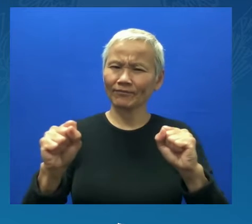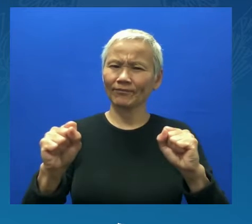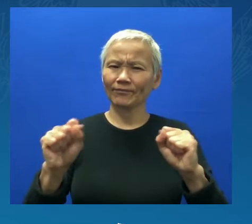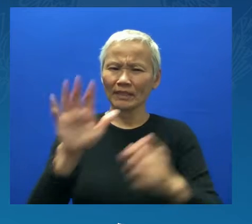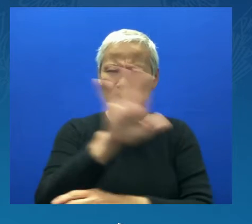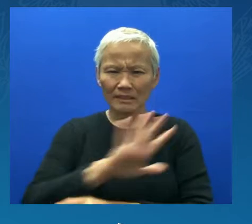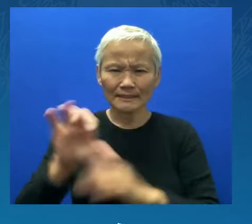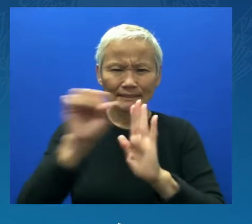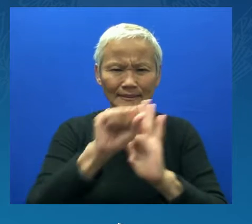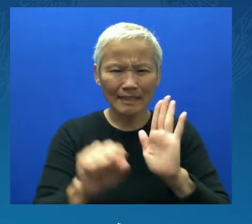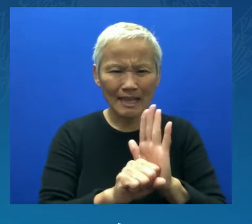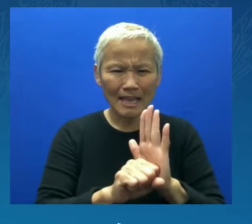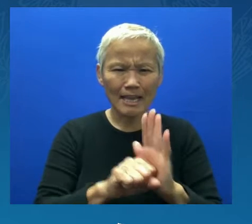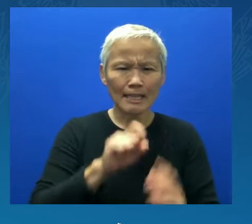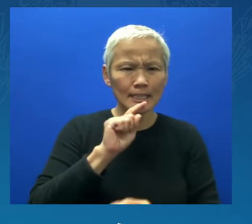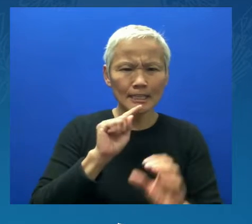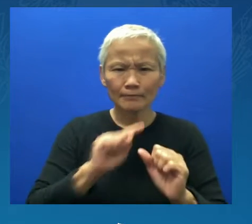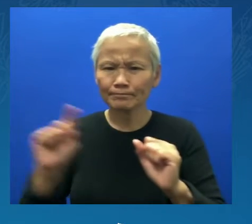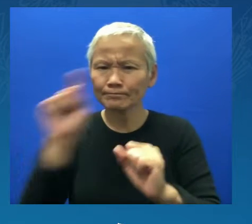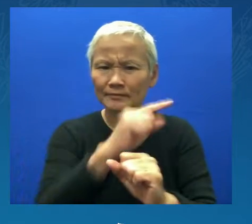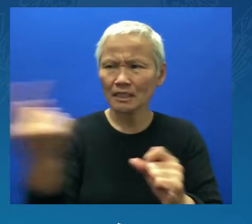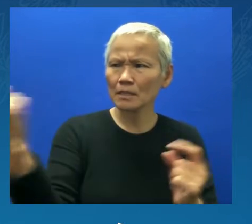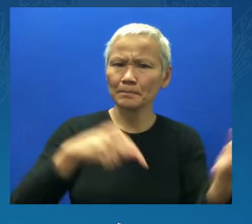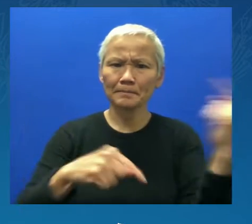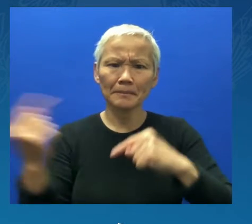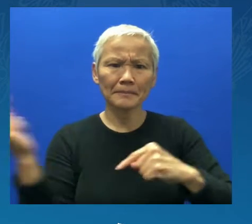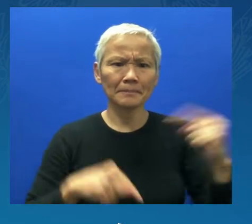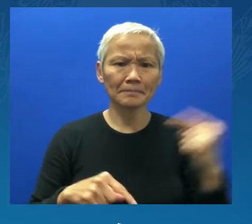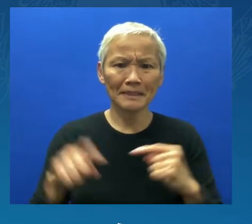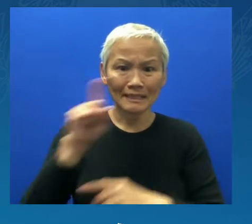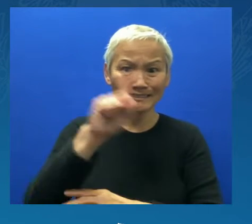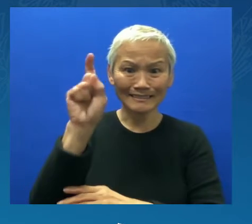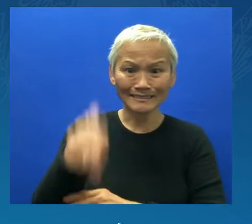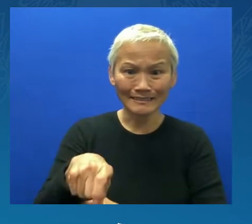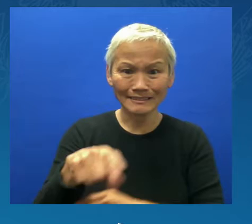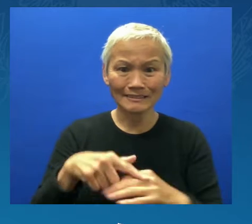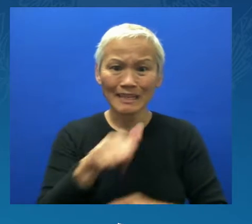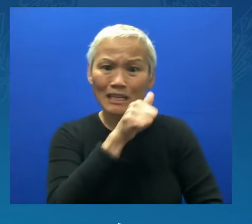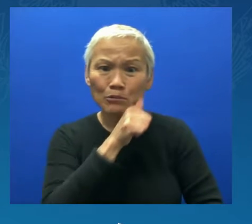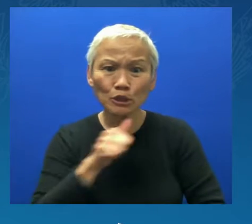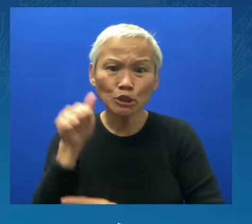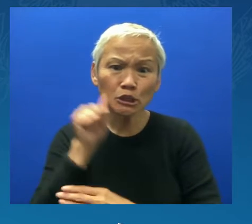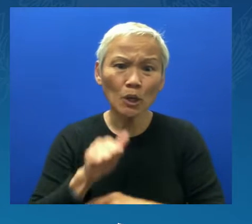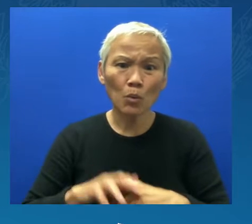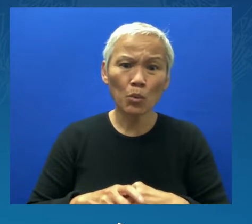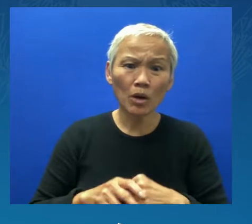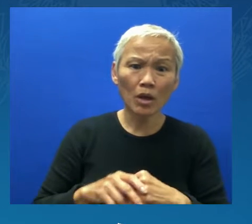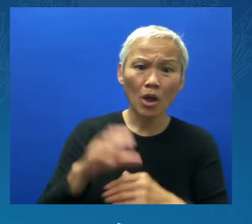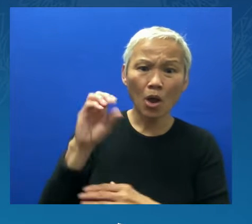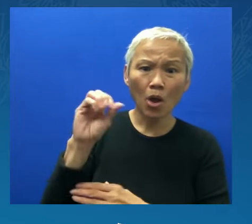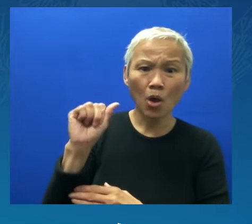you know, Texas, Arizona, Oklahoma -- what you're doing, as a sanctuary or a safe place for them.